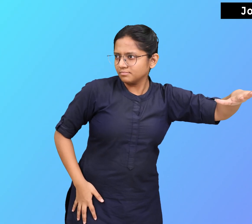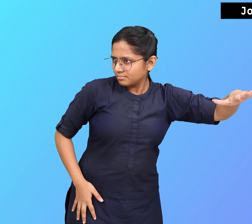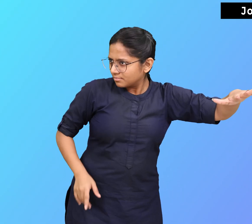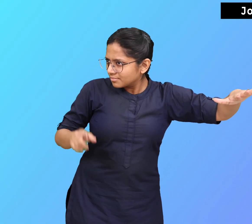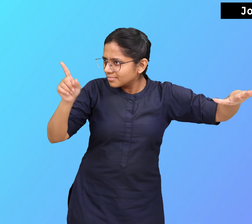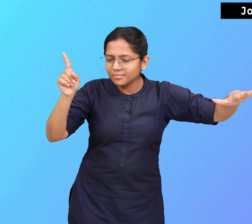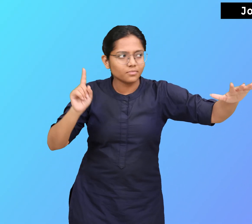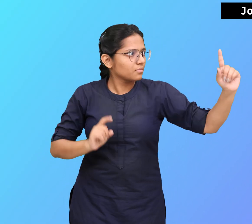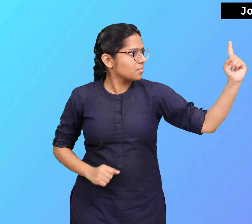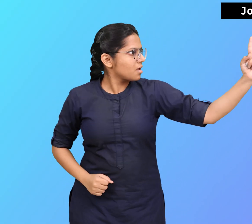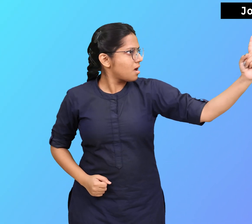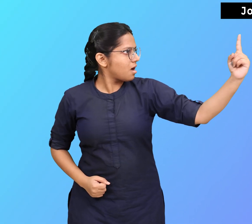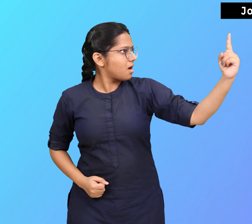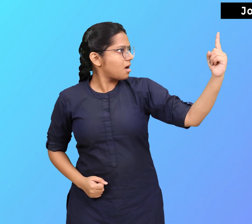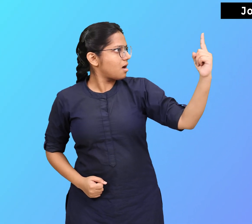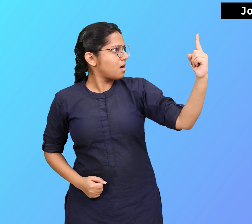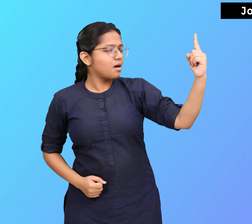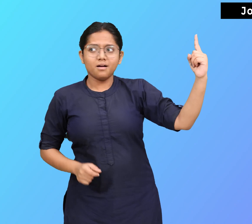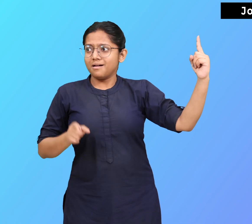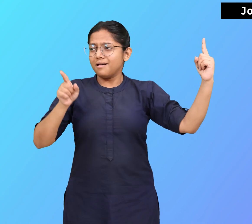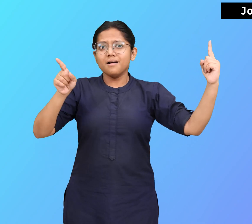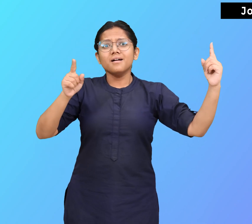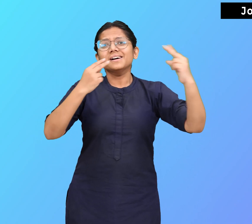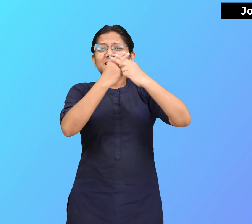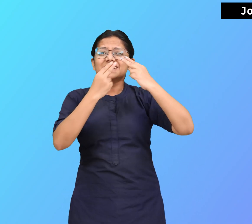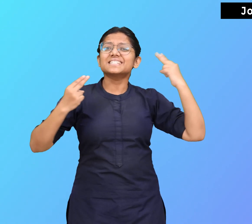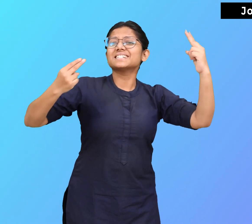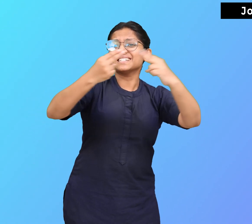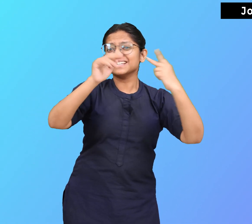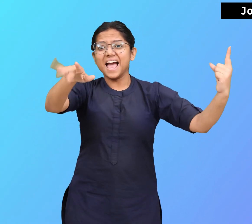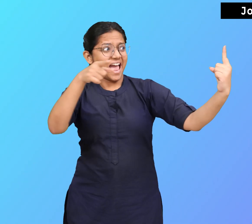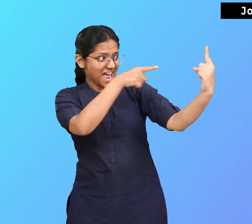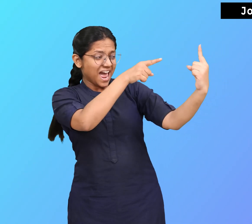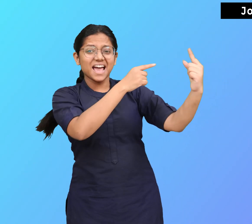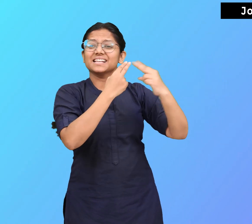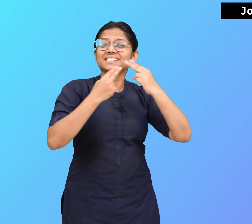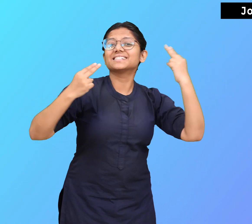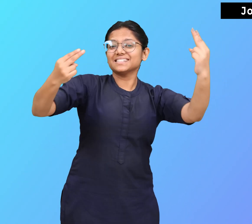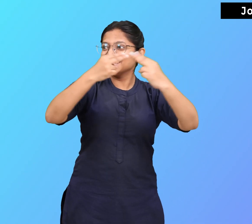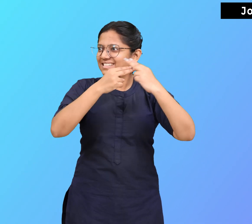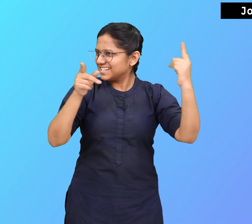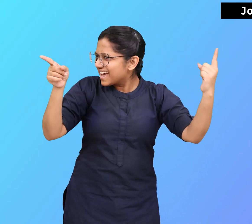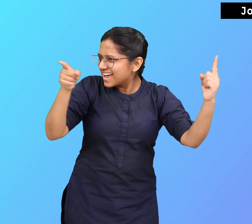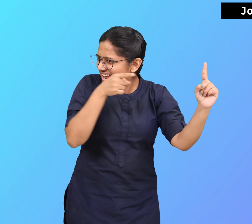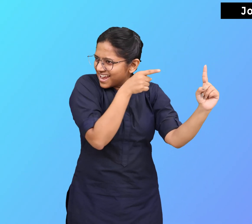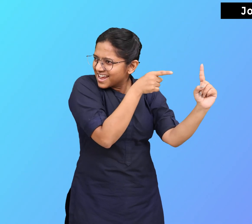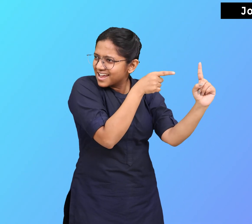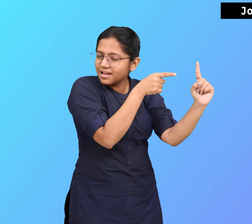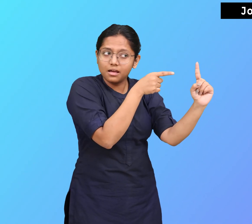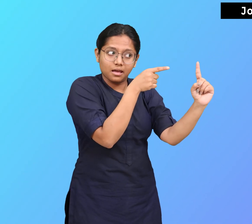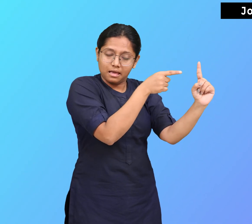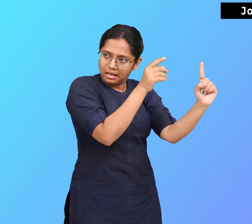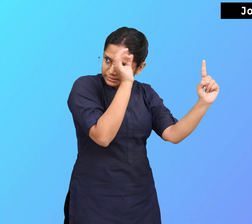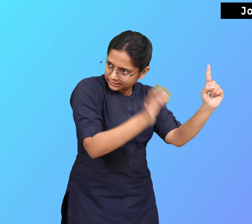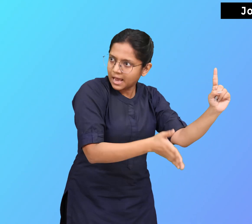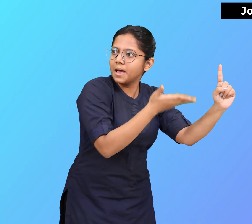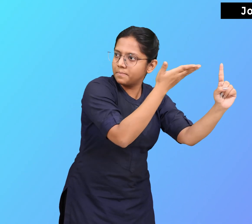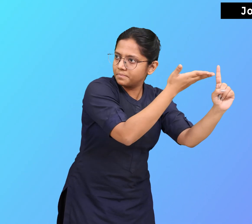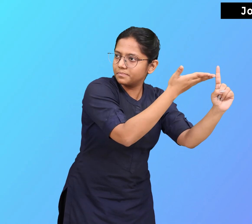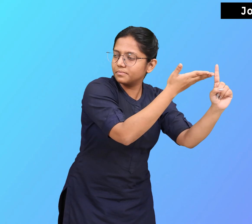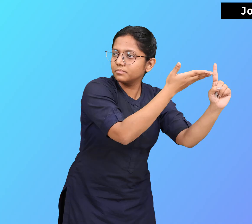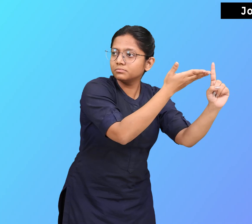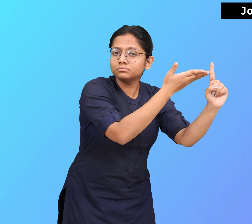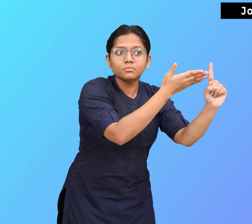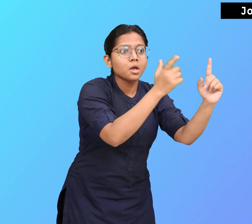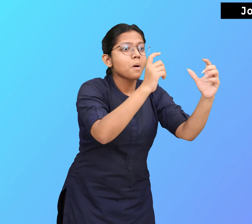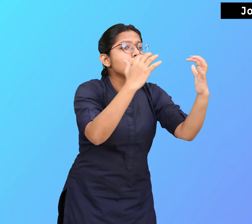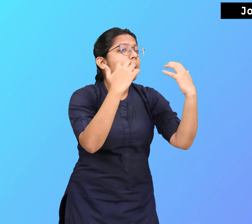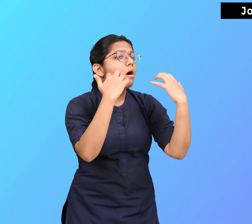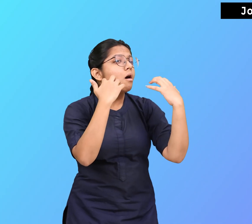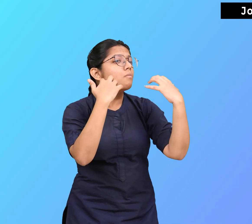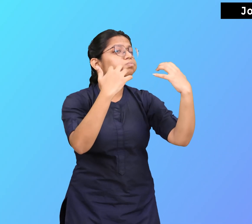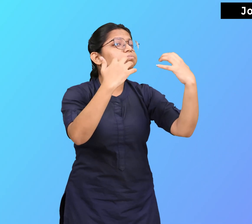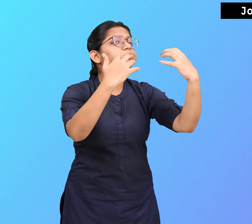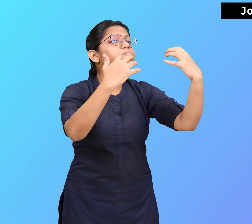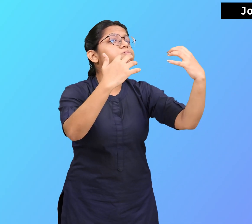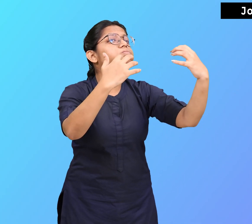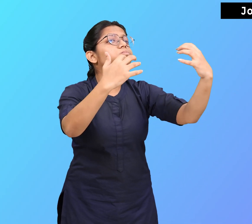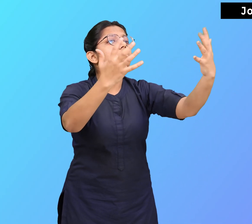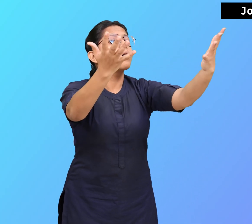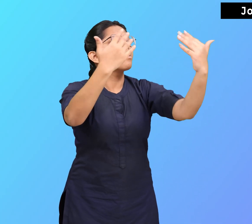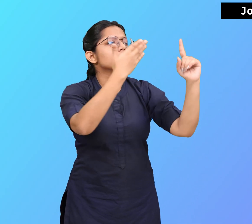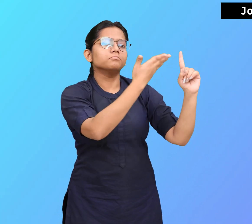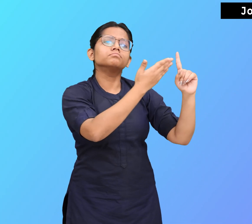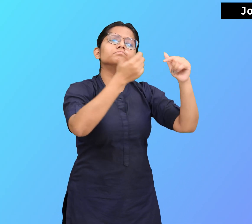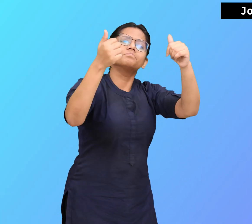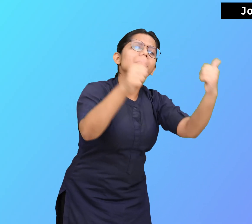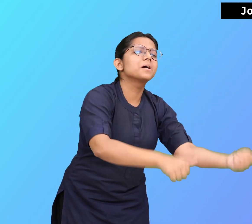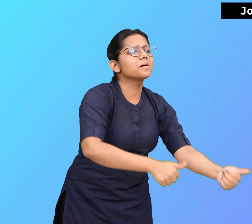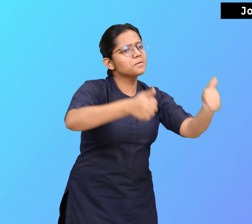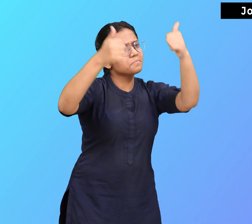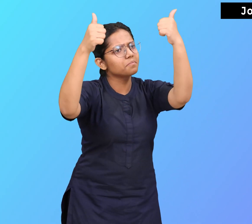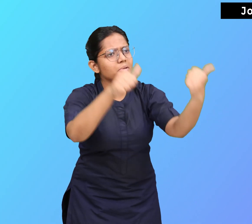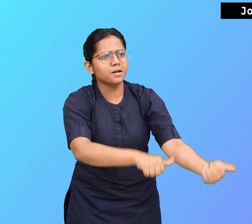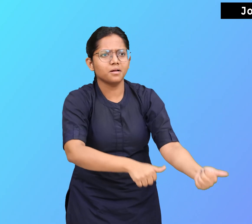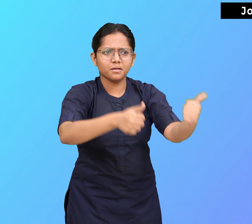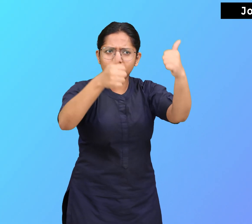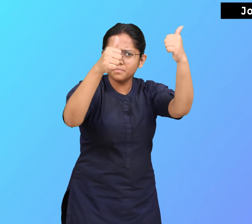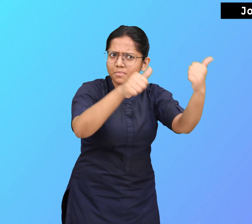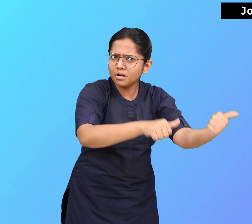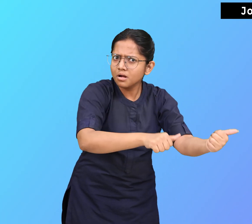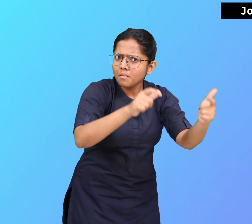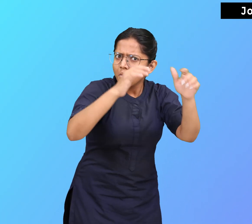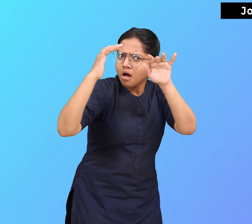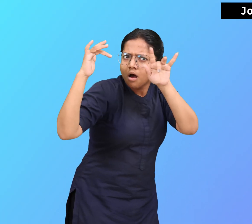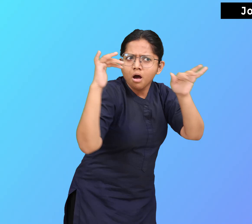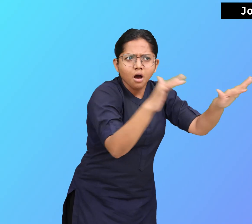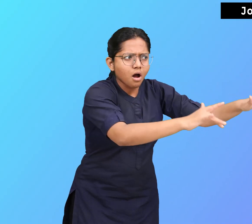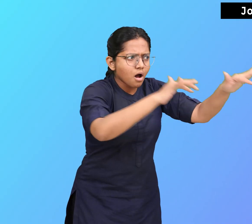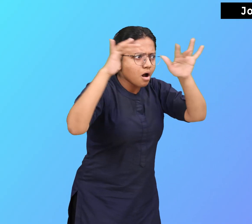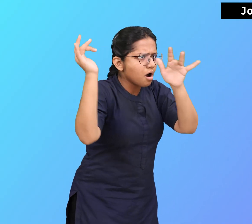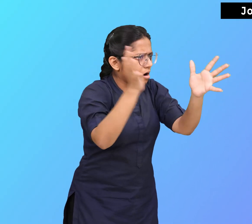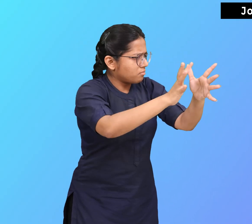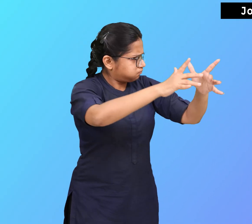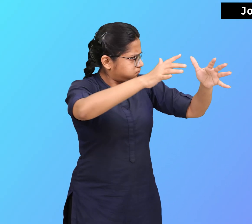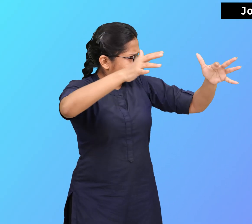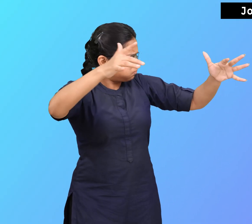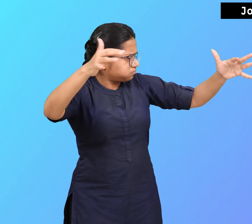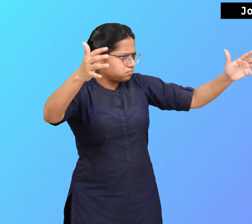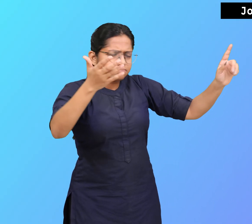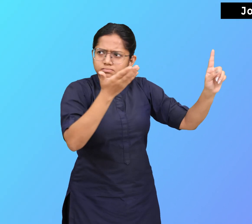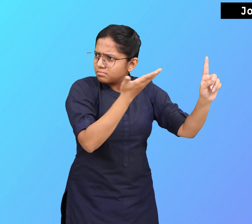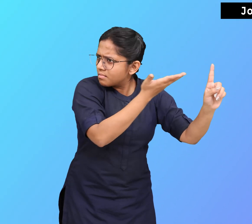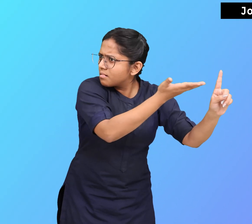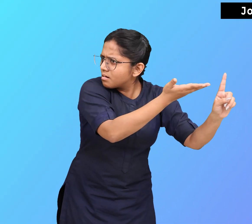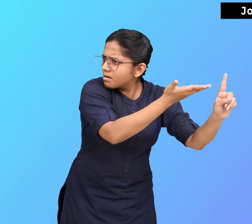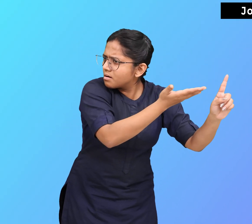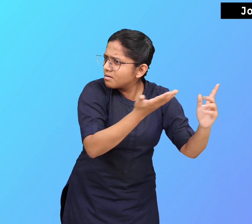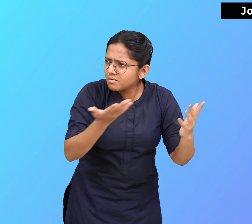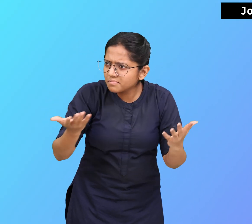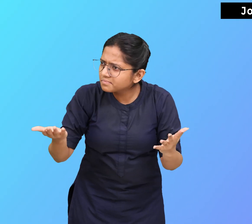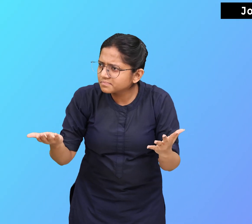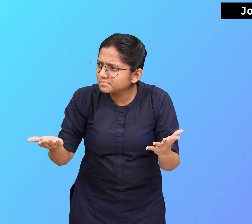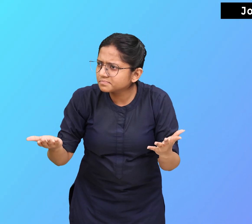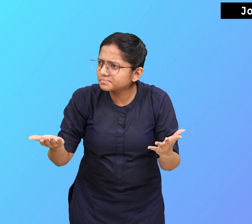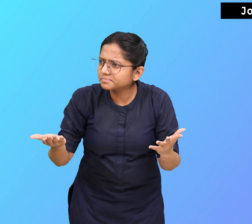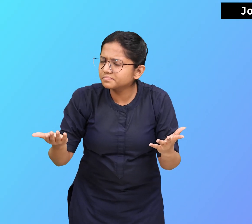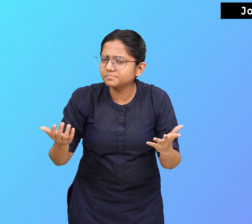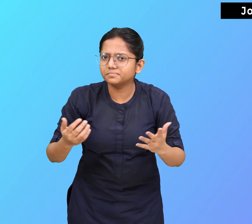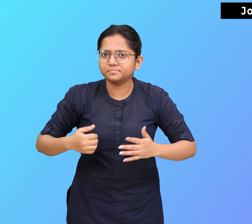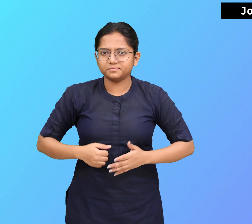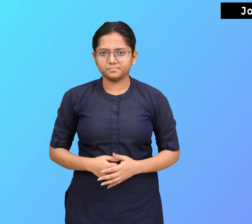He is the one you were telling everyone about. He is also baptizing people, and many are going to him.”